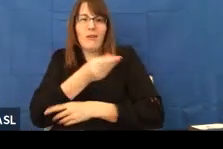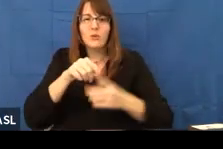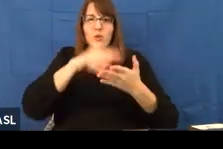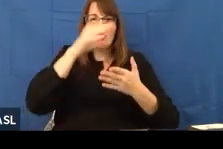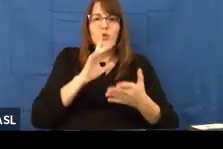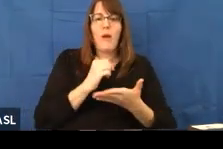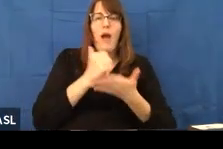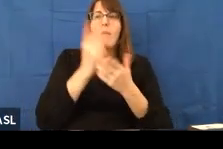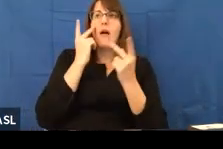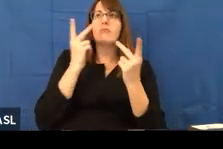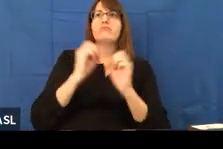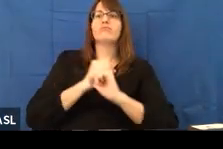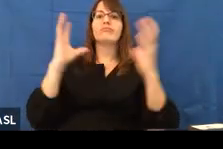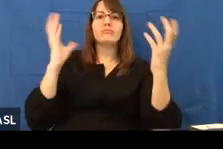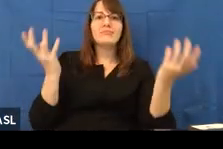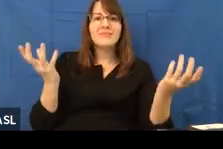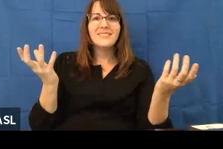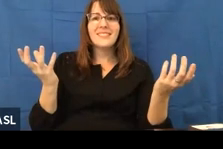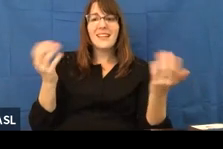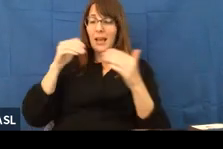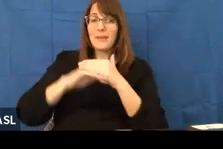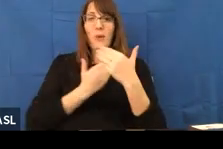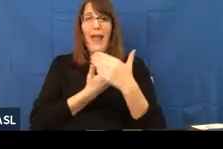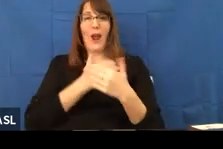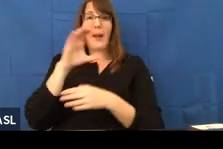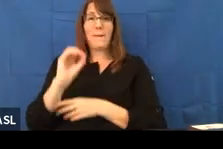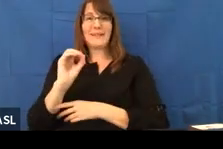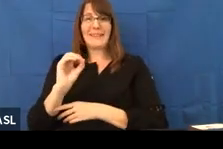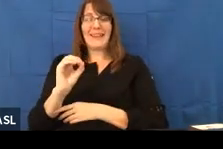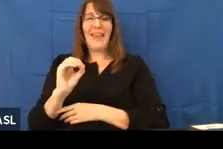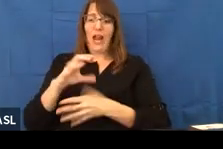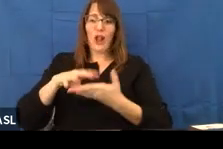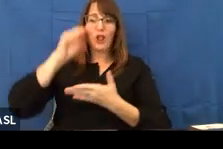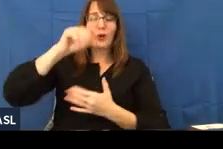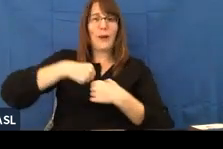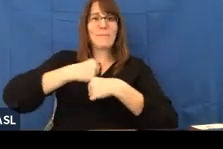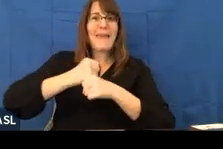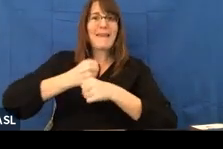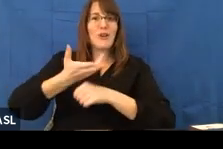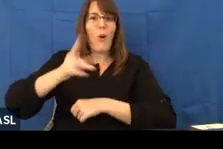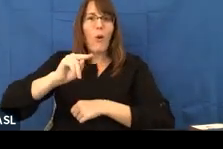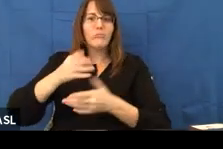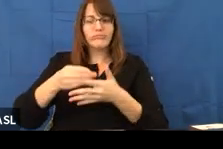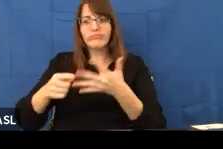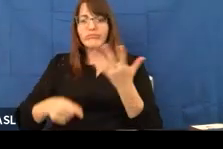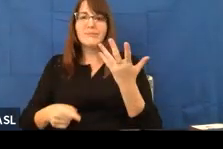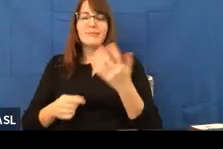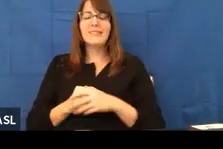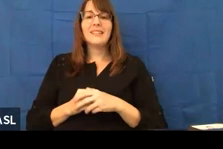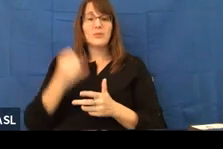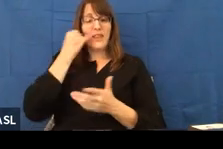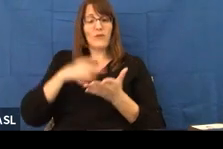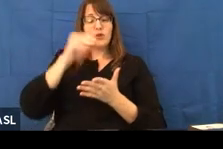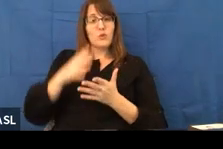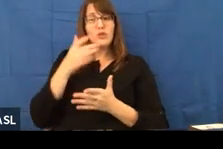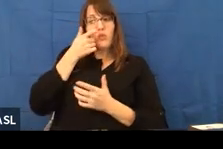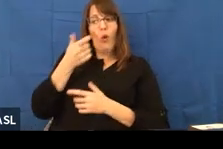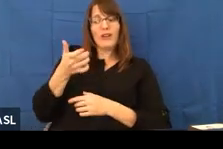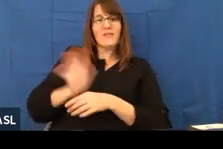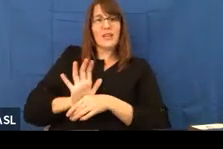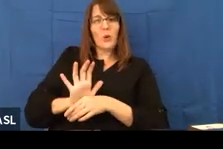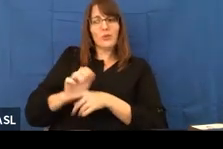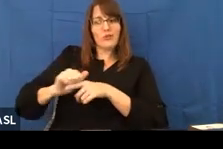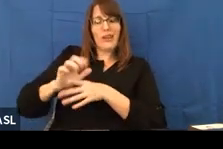Jewyl Alderson Clarke, SDCOE: Hey, come down to our manufacturing plant manufacturer your board game here, right, they're going to walk them through that process. If your students watch those videos, they'll get a lot of insight into the industry.